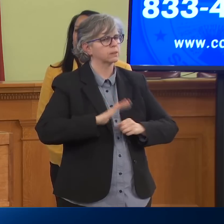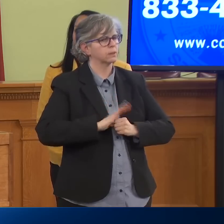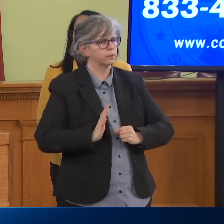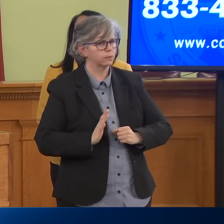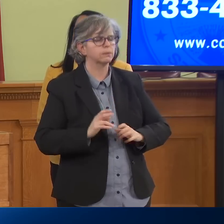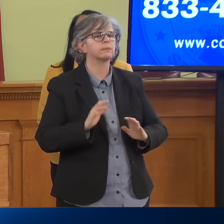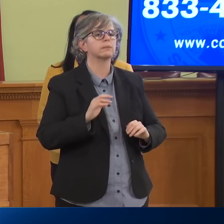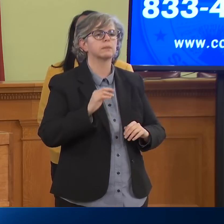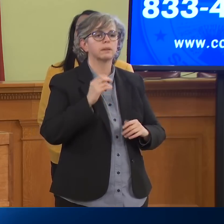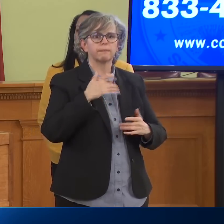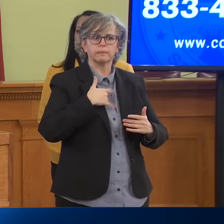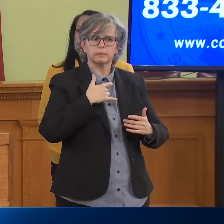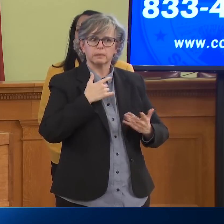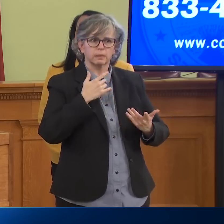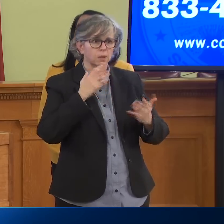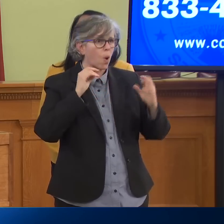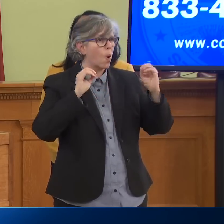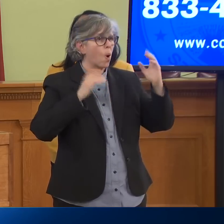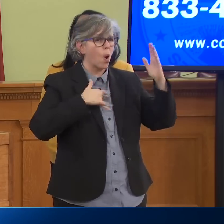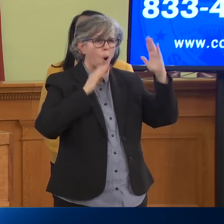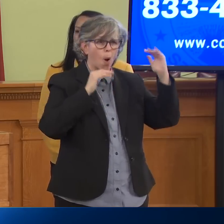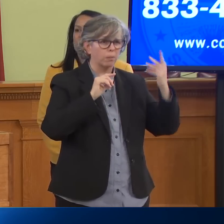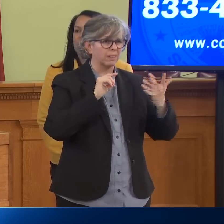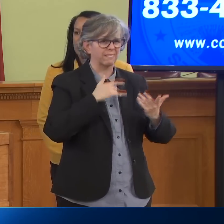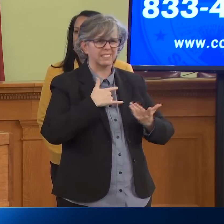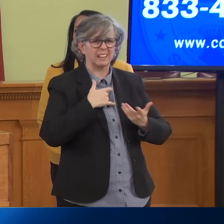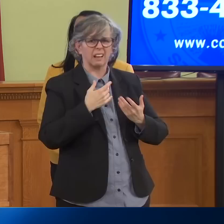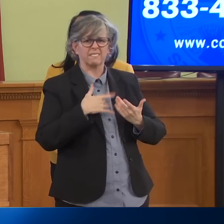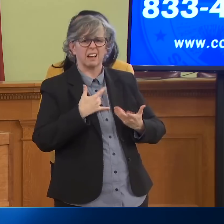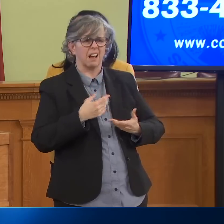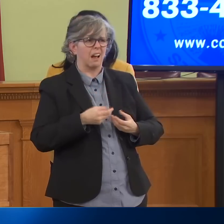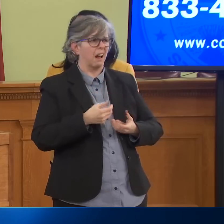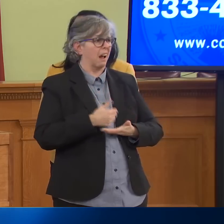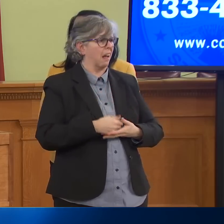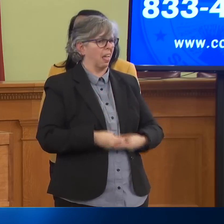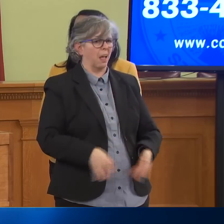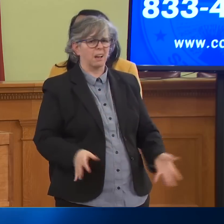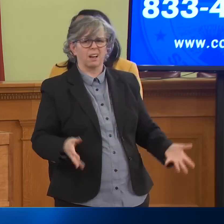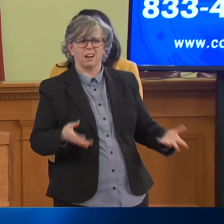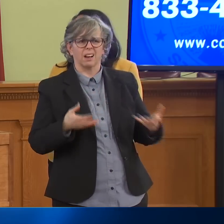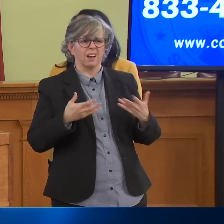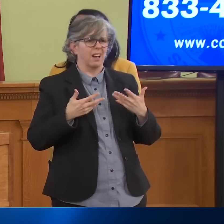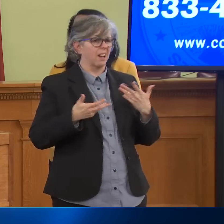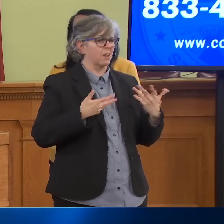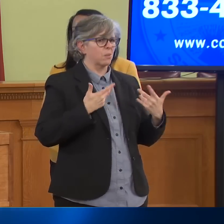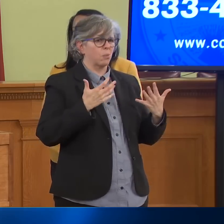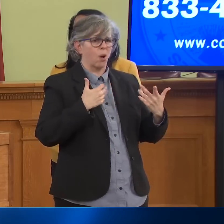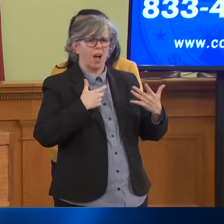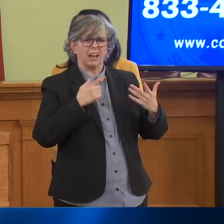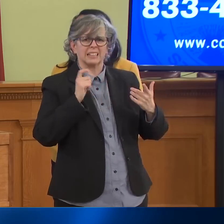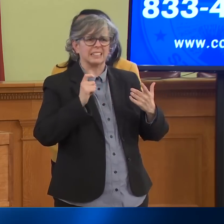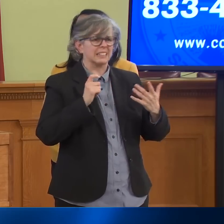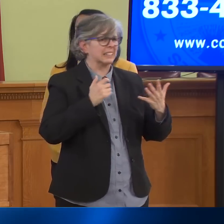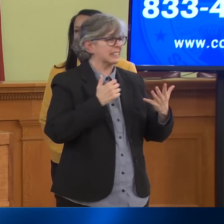IF YOU ARE INCREASING YOUR ARGUMENTS WITH FAMILIES OR FRIENDS, OR FEELING MORE EDGY WITH PEOPLE, THOSE ARE OTHER SIGNS. MORE SERIOUS SIGNS ARE FEELING